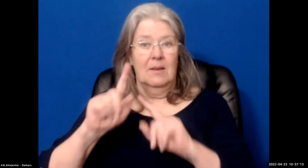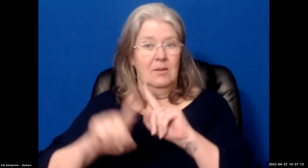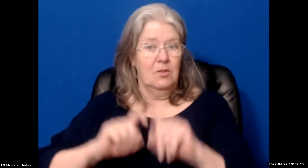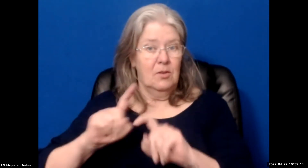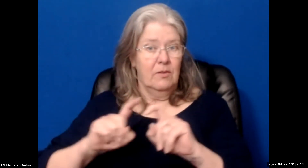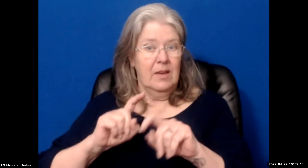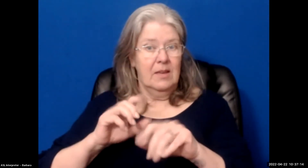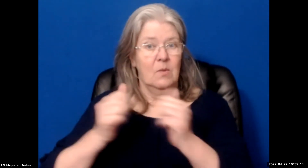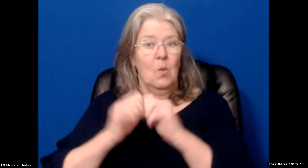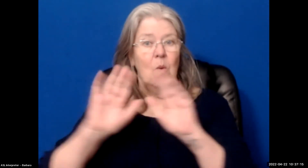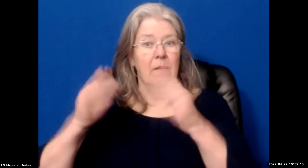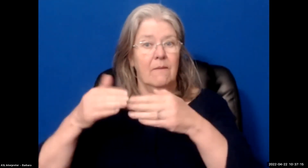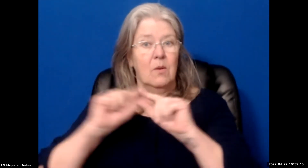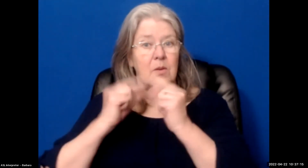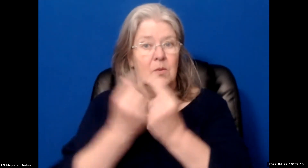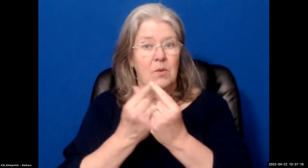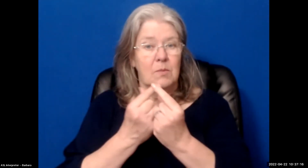live in one of five states,